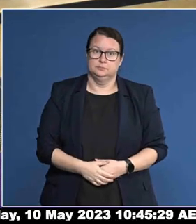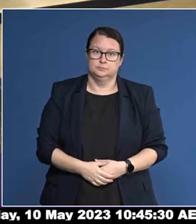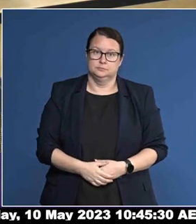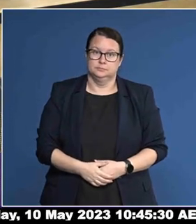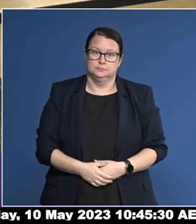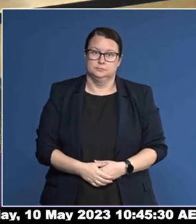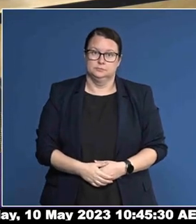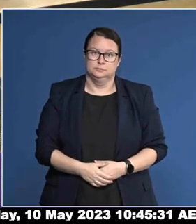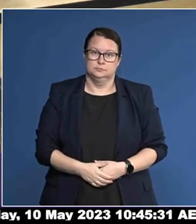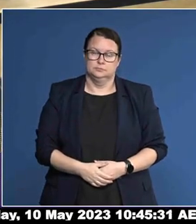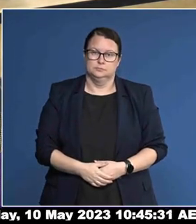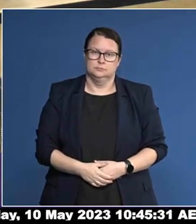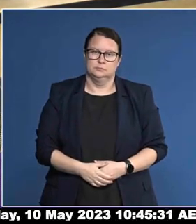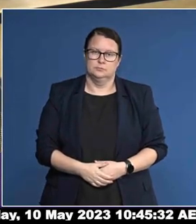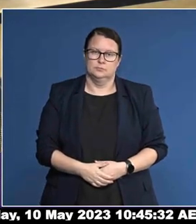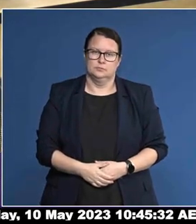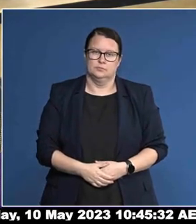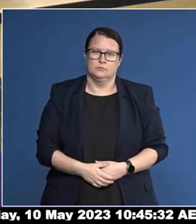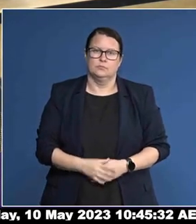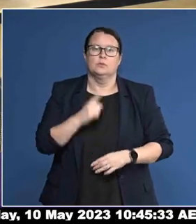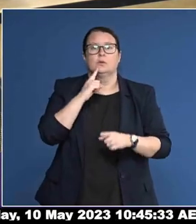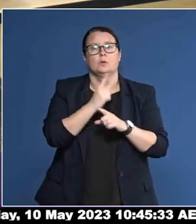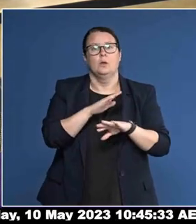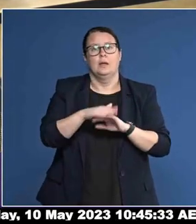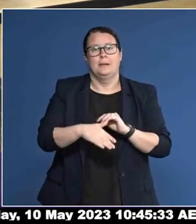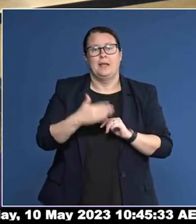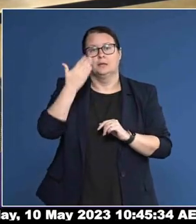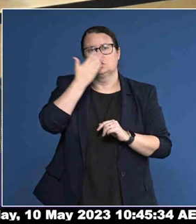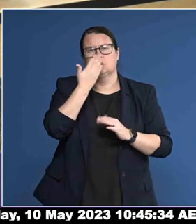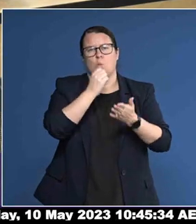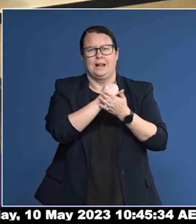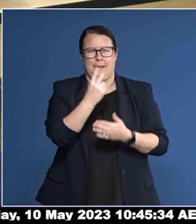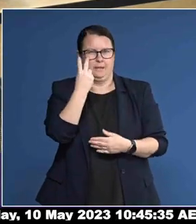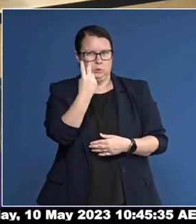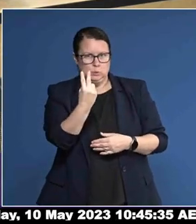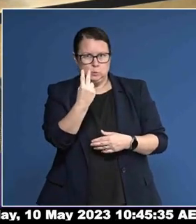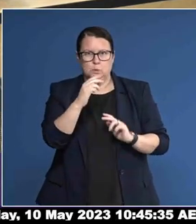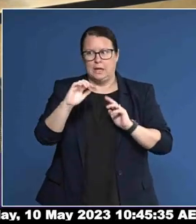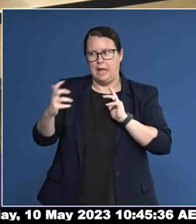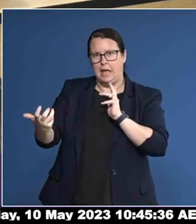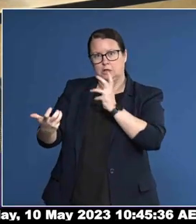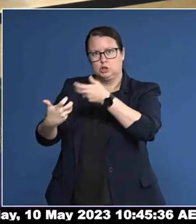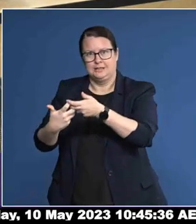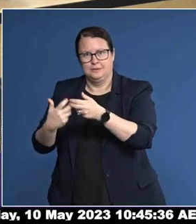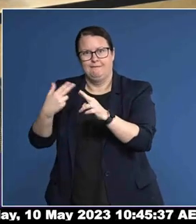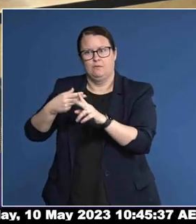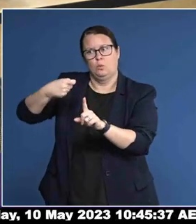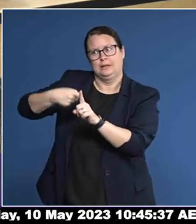you talk about the adjustments made by School 2 to enable Kaleb to access and participate in education.